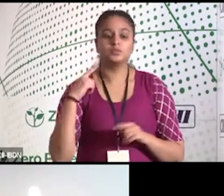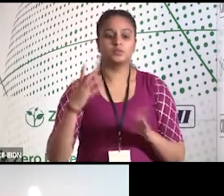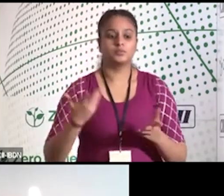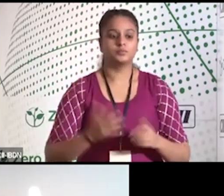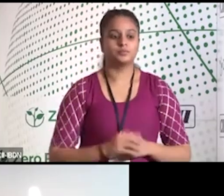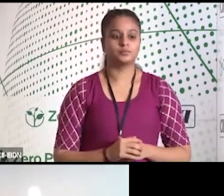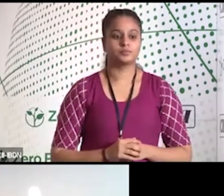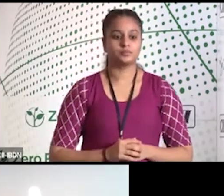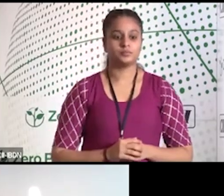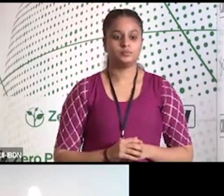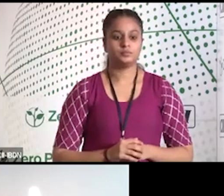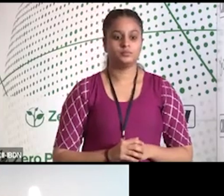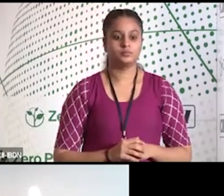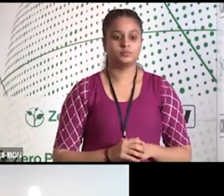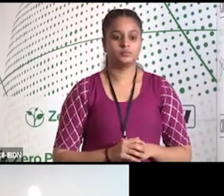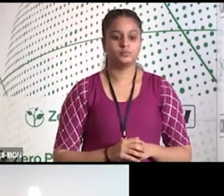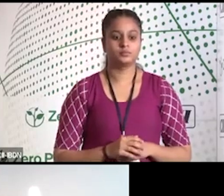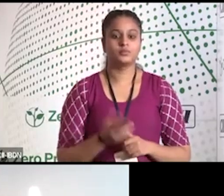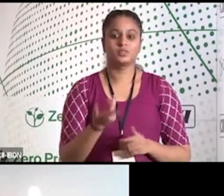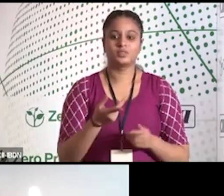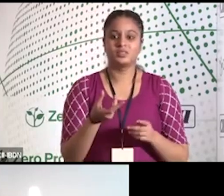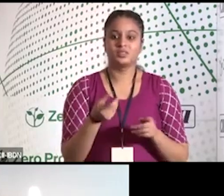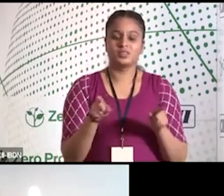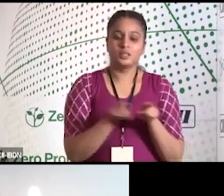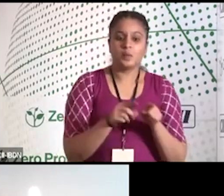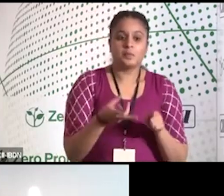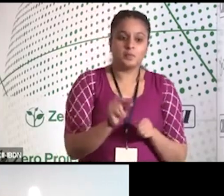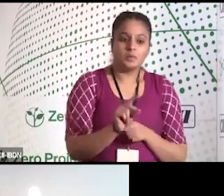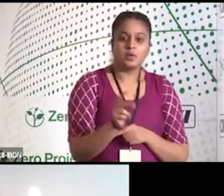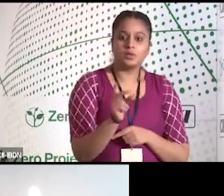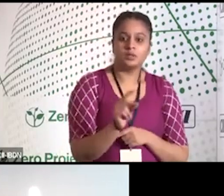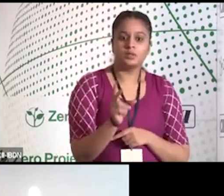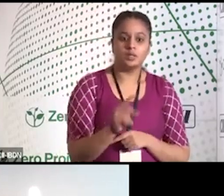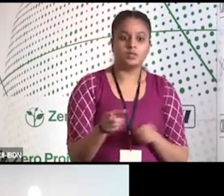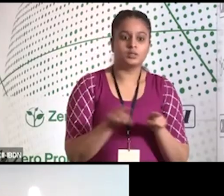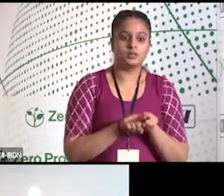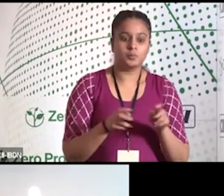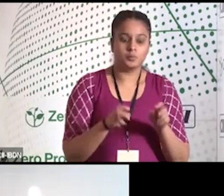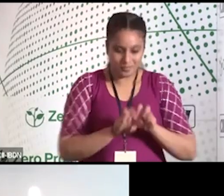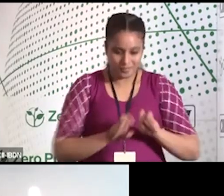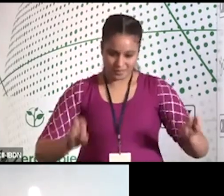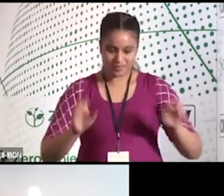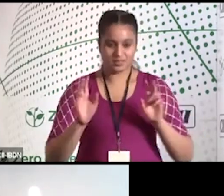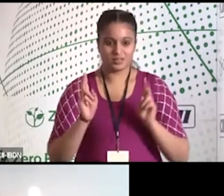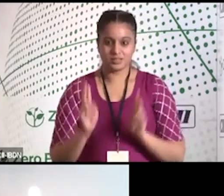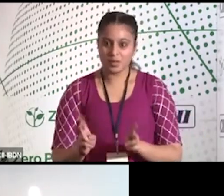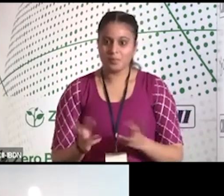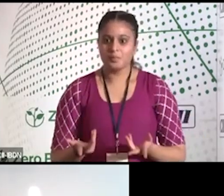So I think this has come up again and again in various, you know, panels can be being the people